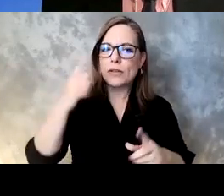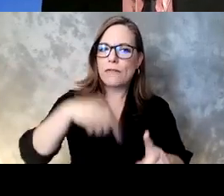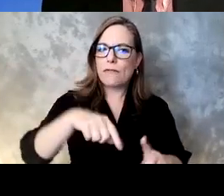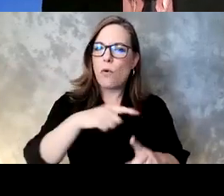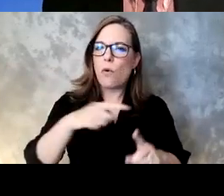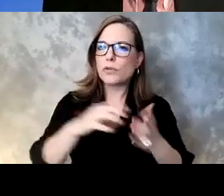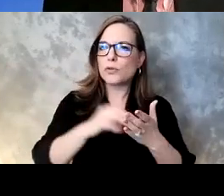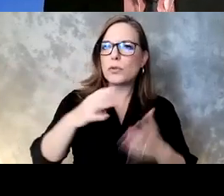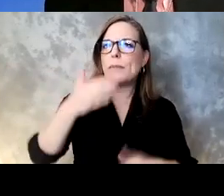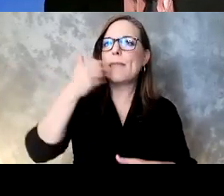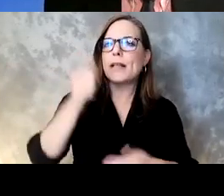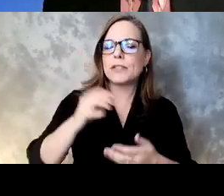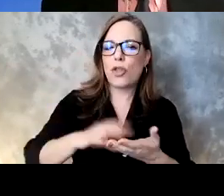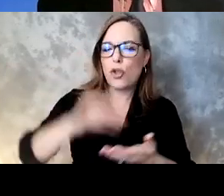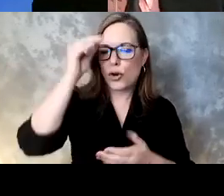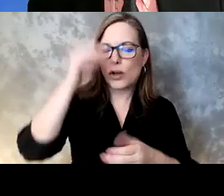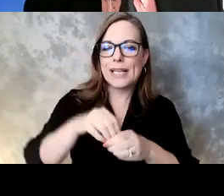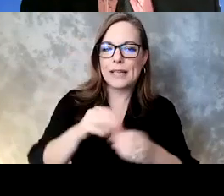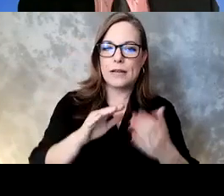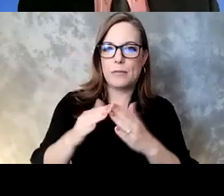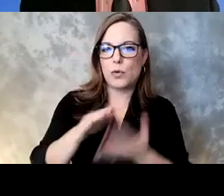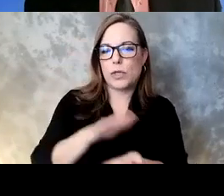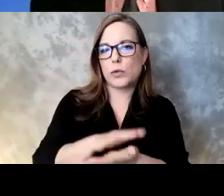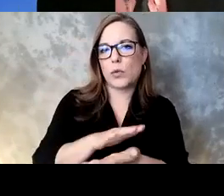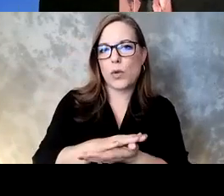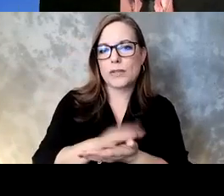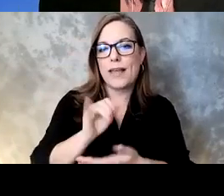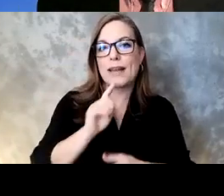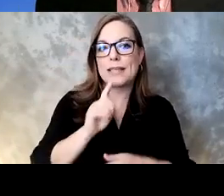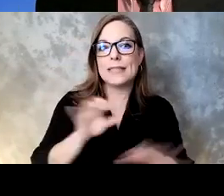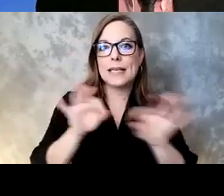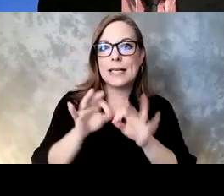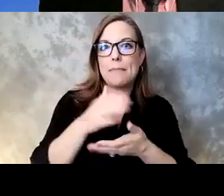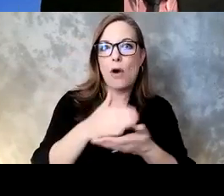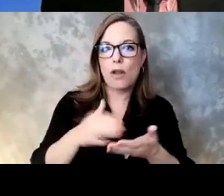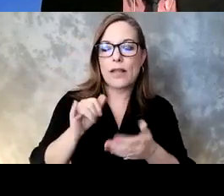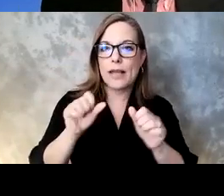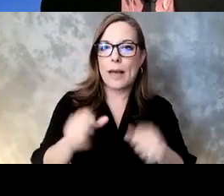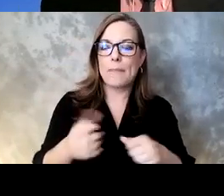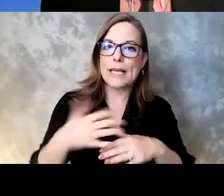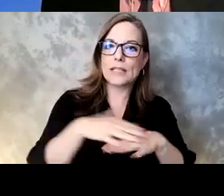schools investments are a key part of that that can be integrated into UPK planning and